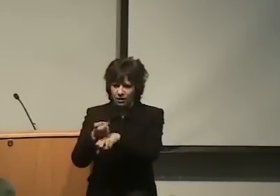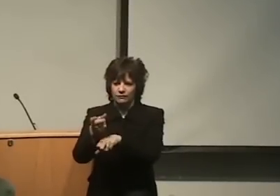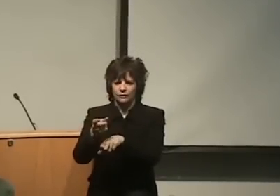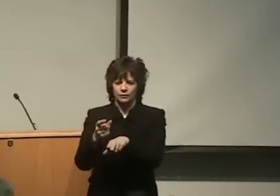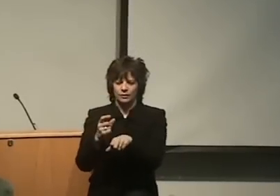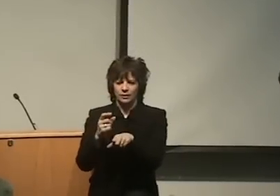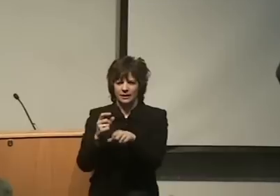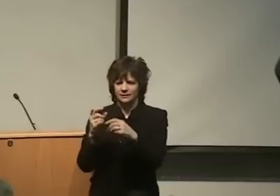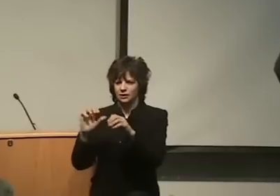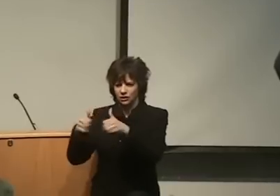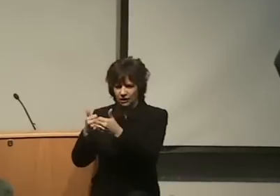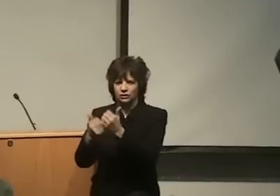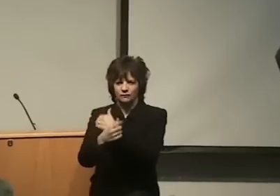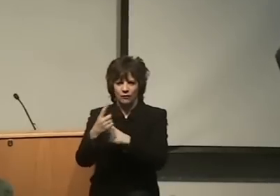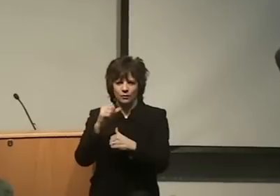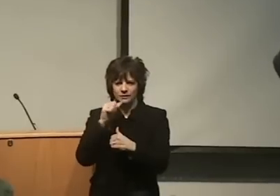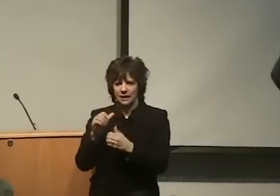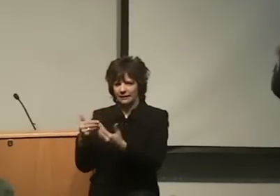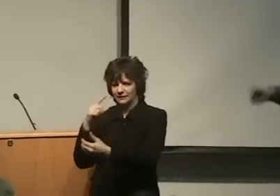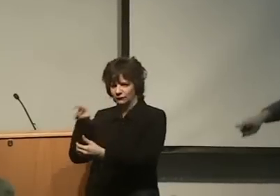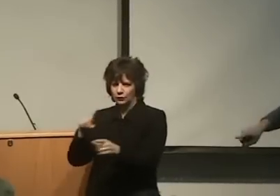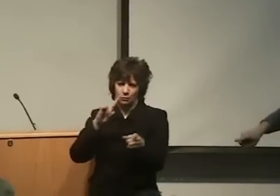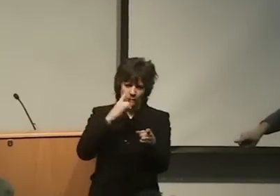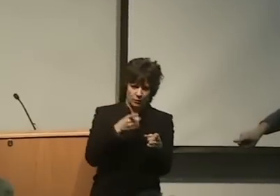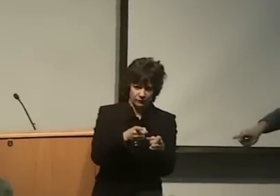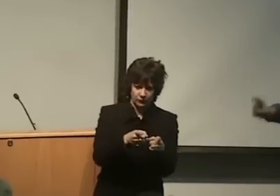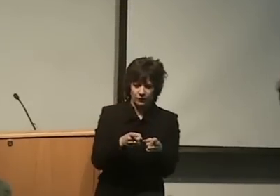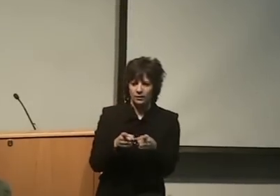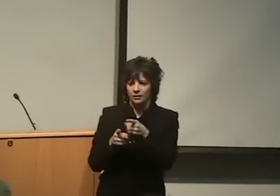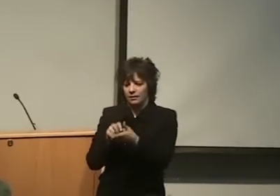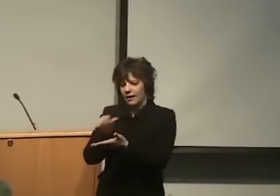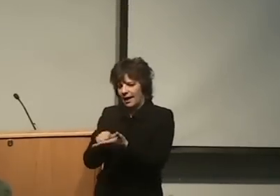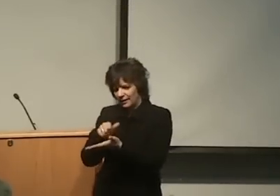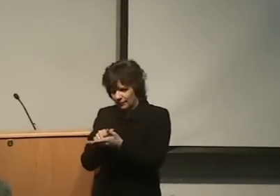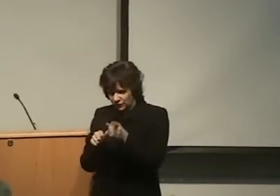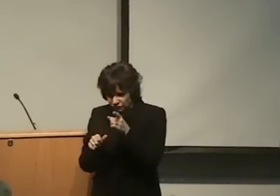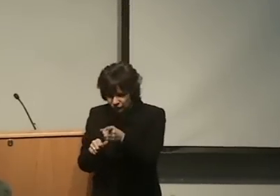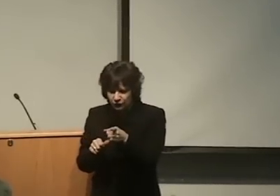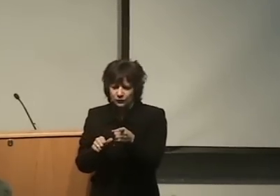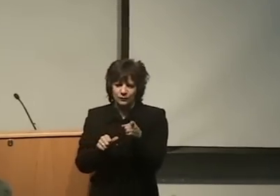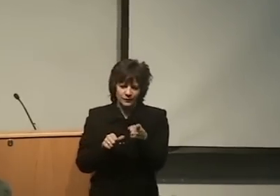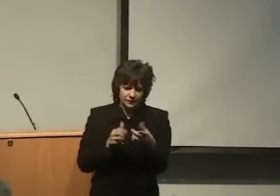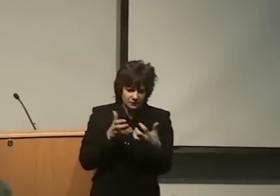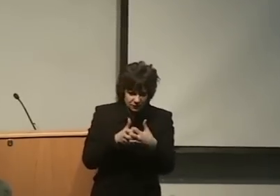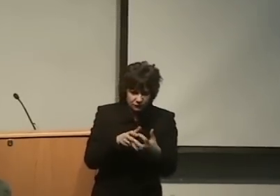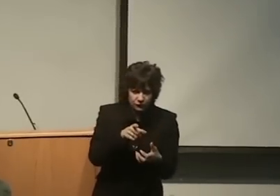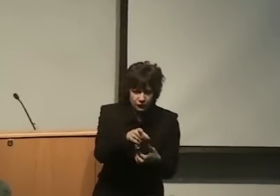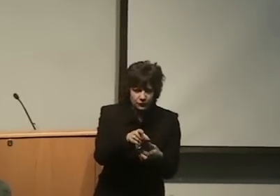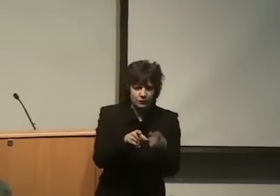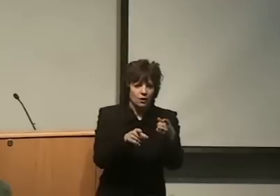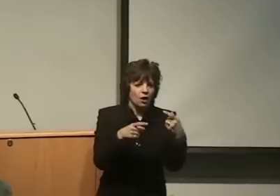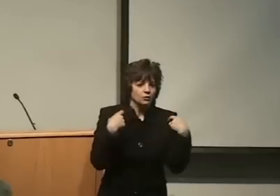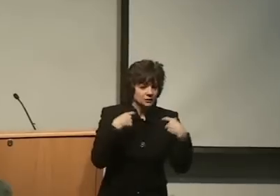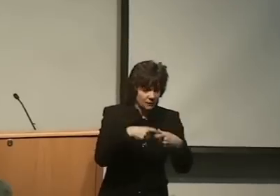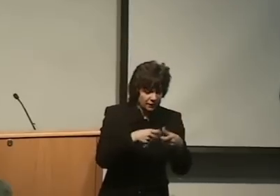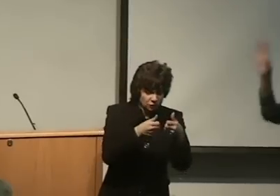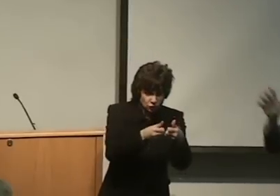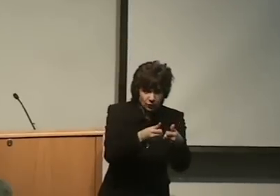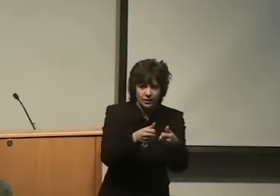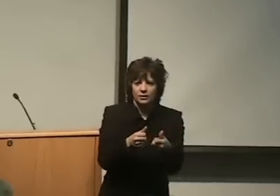So you could say, well, here's an animation for you. Here's a video for you. Here it is in Spanish for you. You can do multiple things.